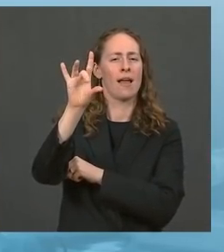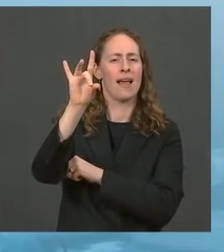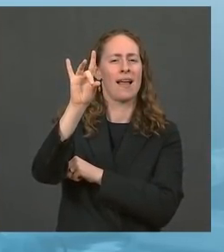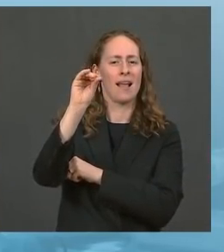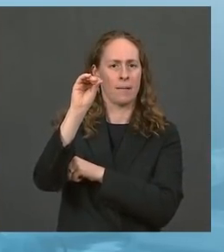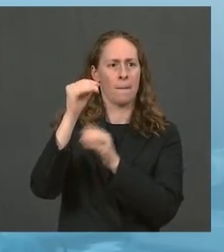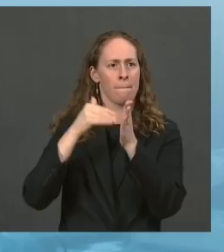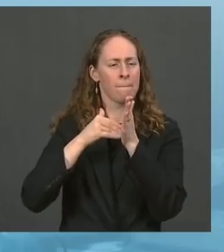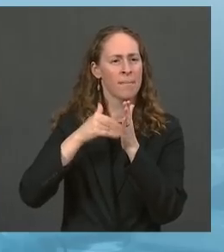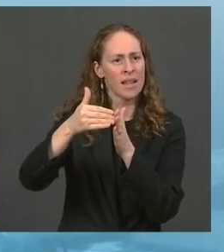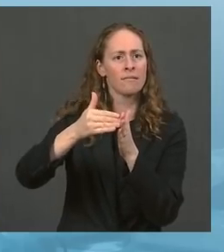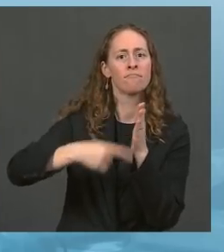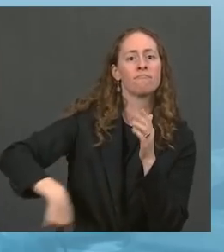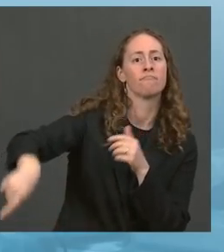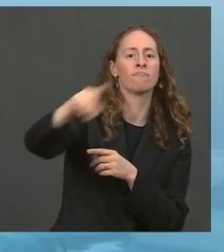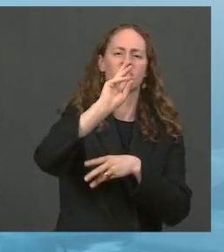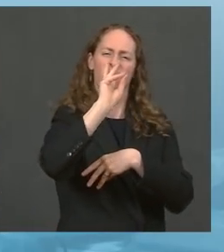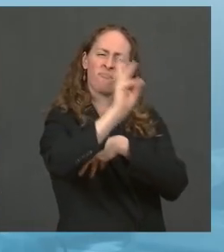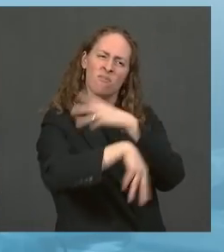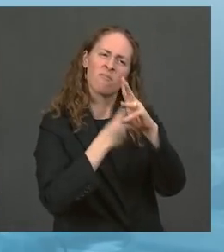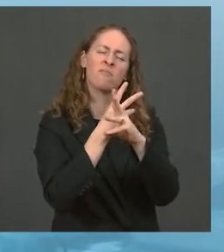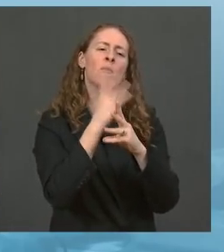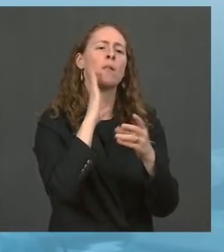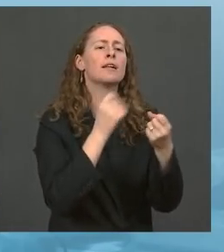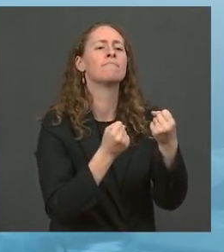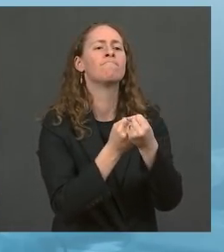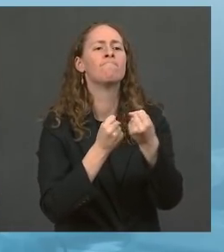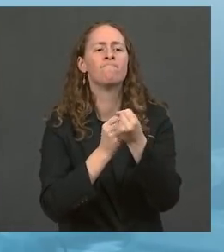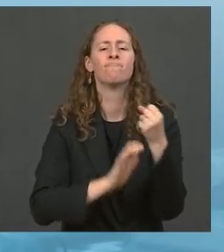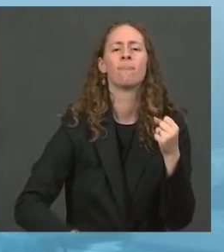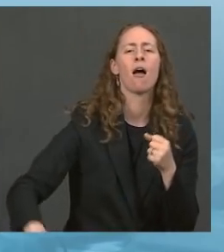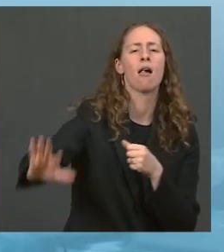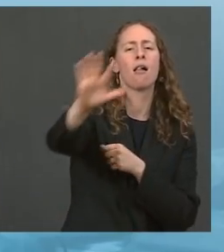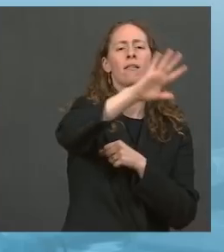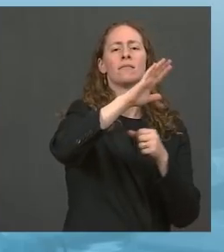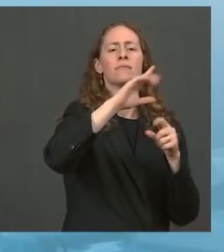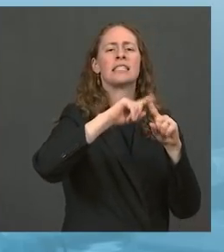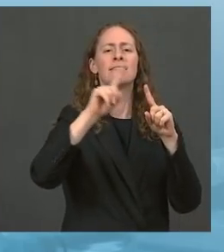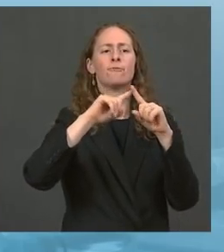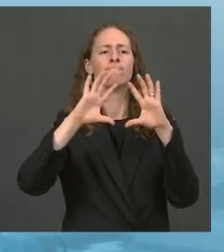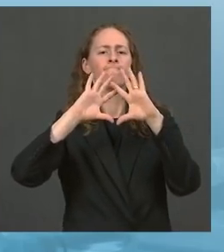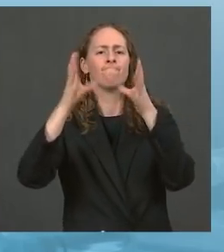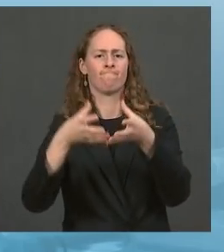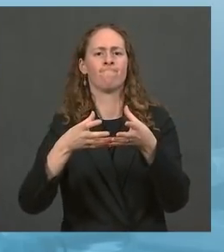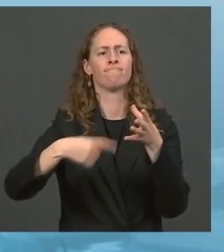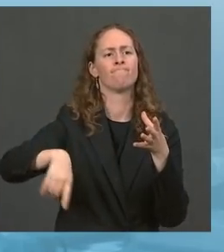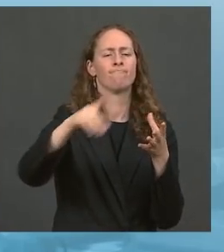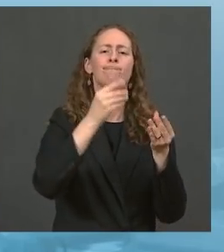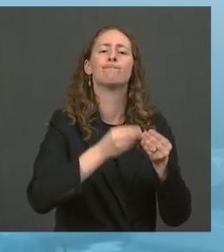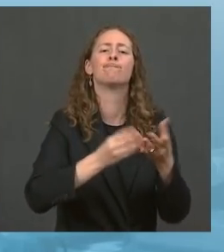GAVI -- to further facilitate vaccine distribution in regions in the greatest -- with the greatest need.